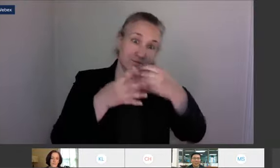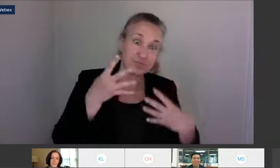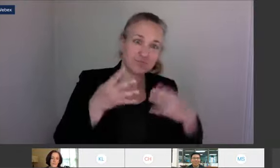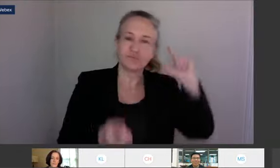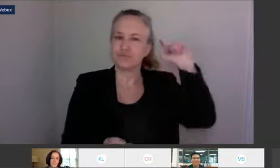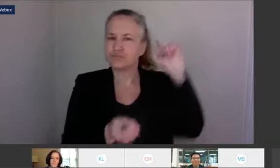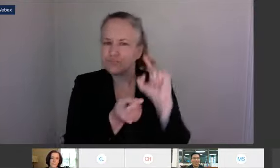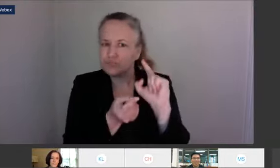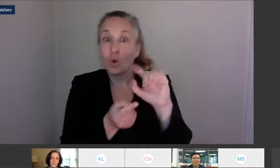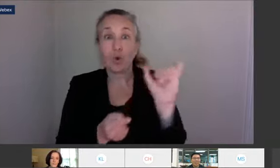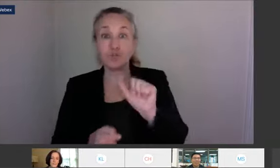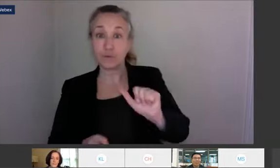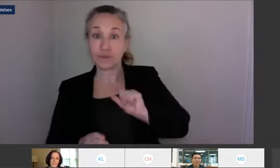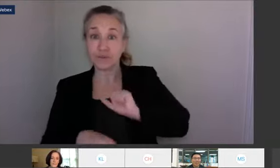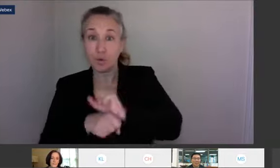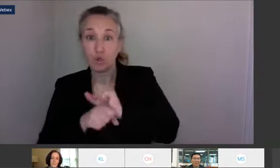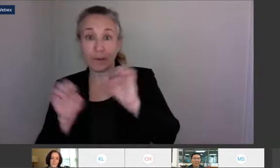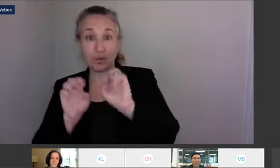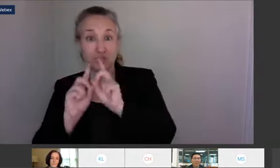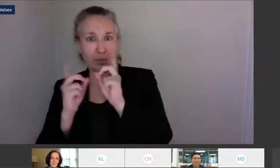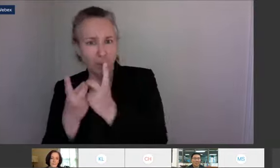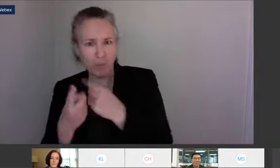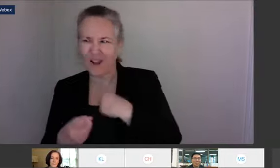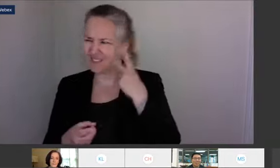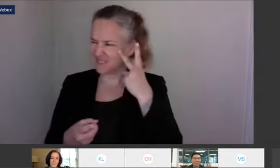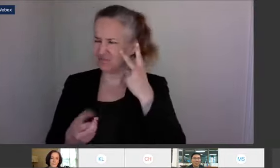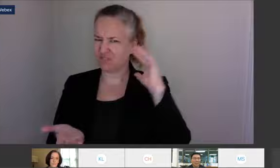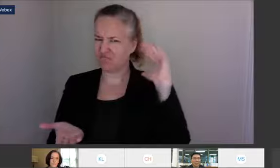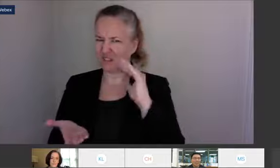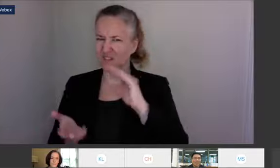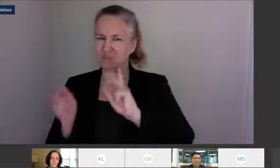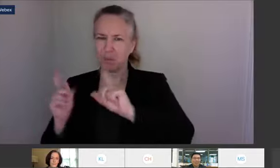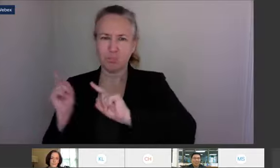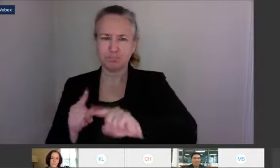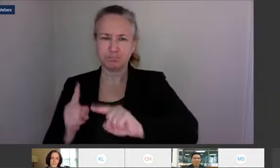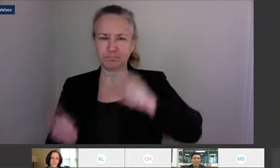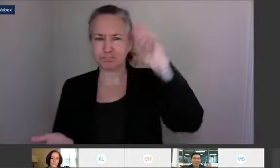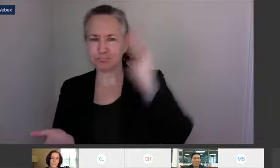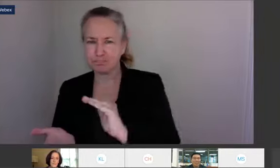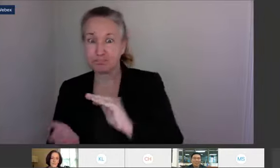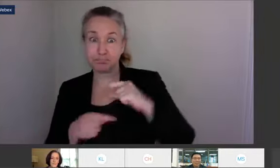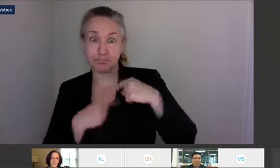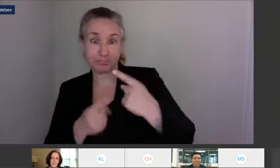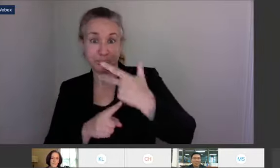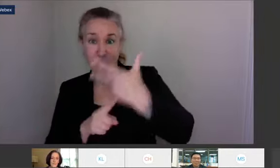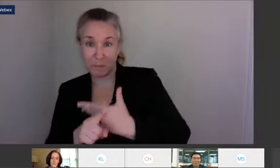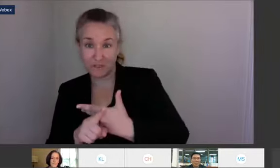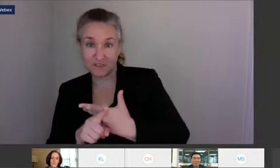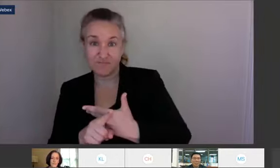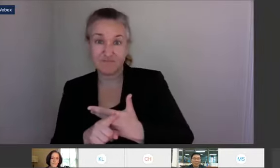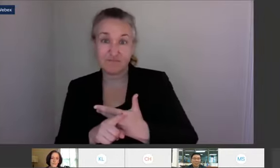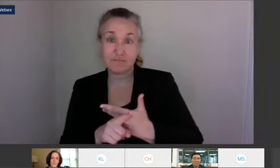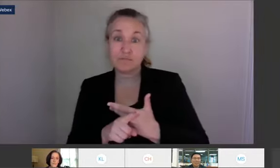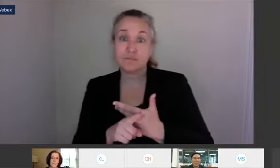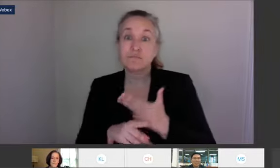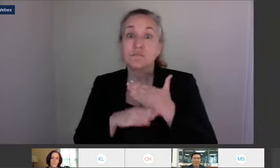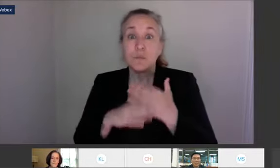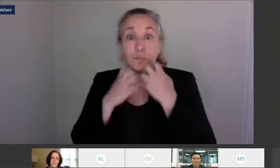working in the emergency department clinically over the past three months preventive medicine visits are one of the best ways to keep from getting sick